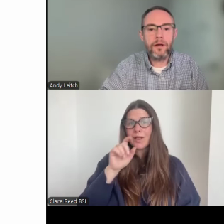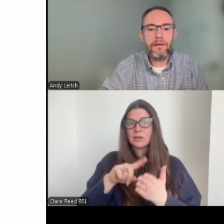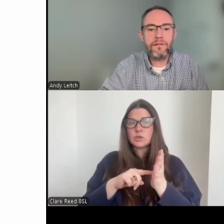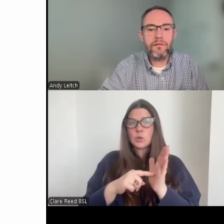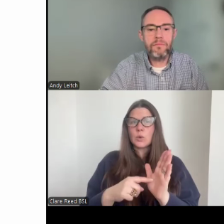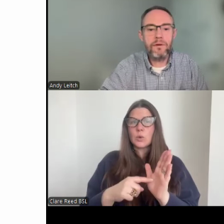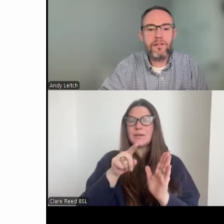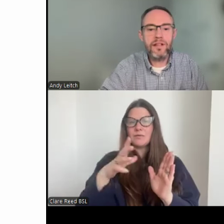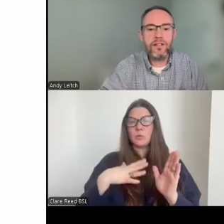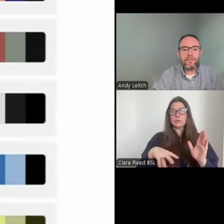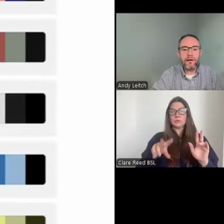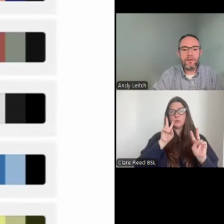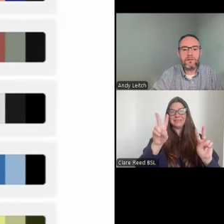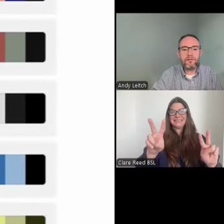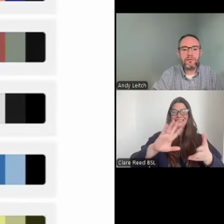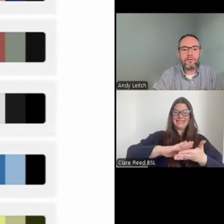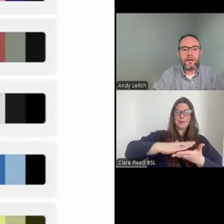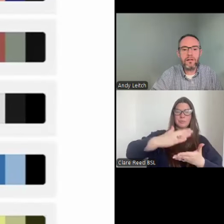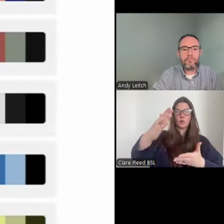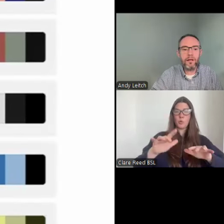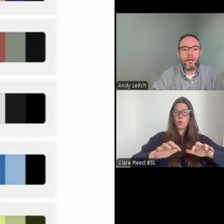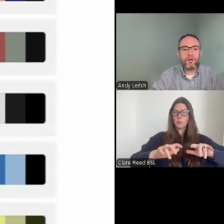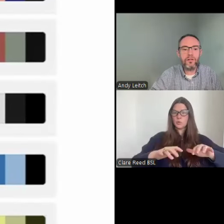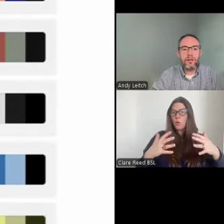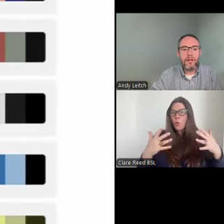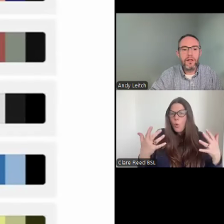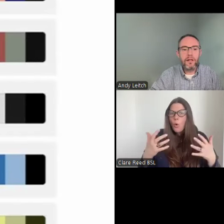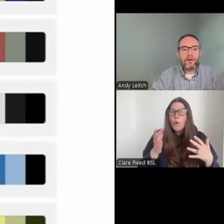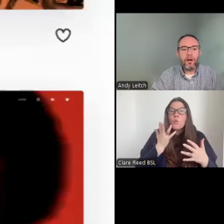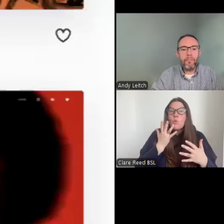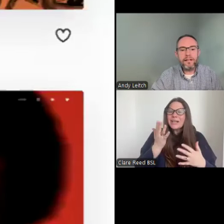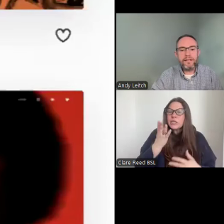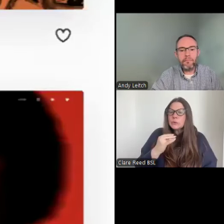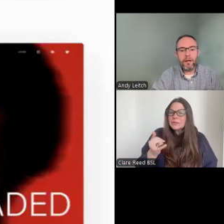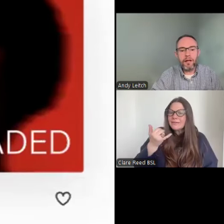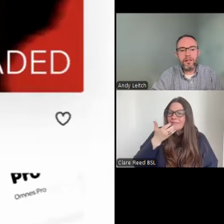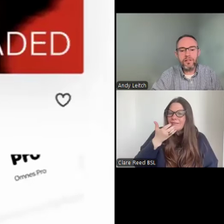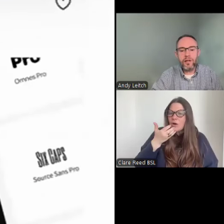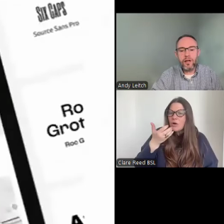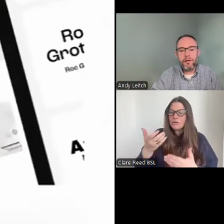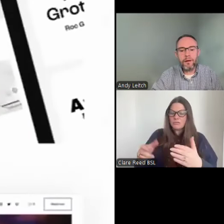It gives a sense of how this template looks. I'm going to go back to templates,